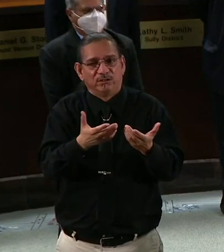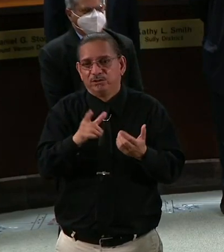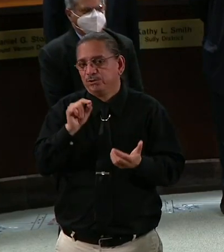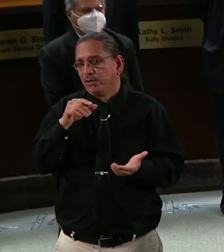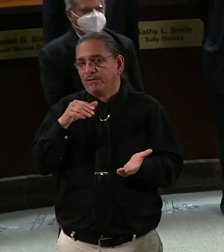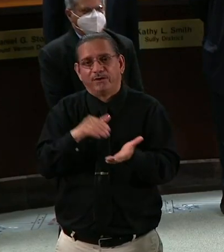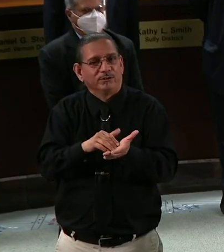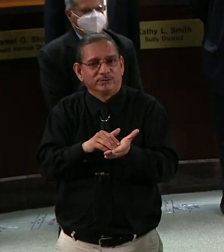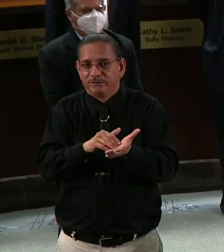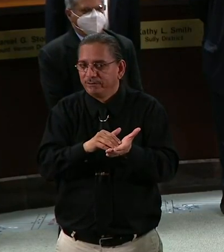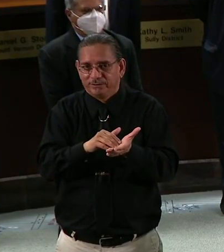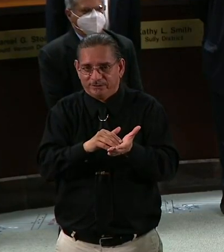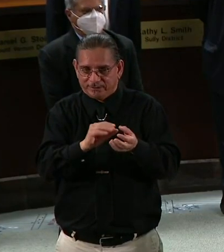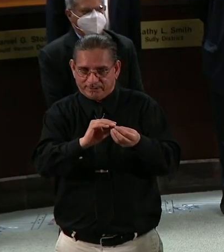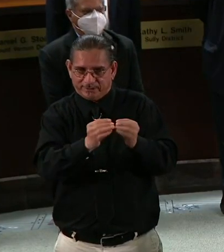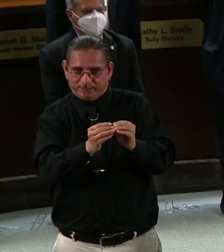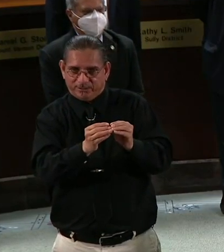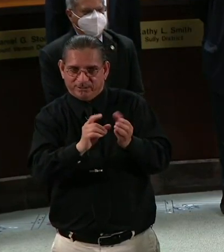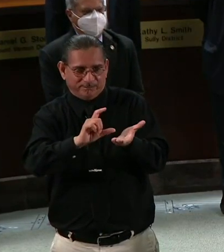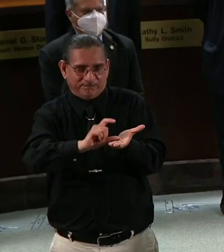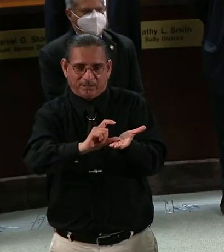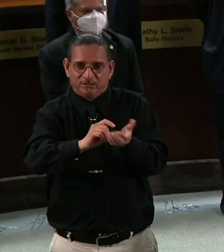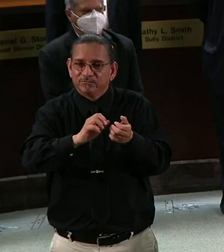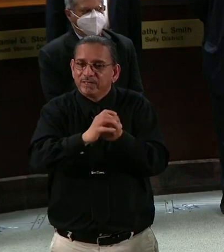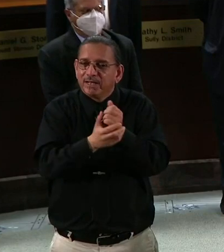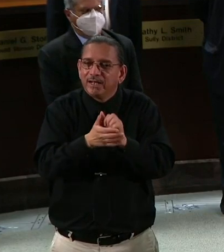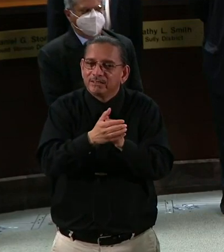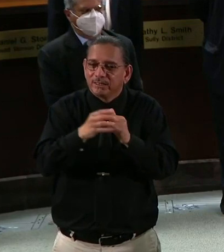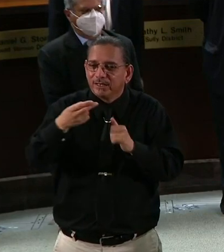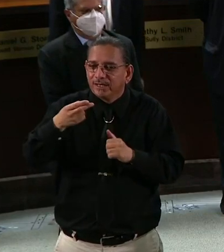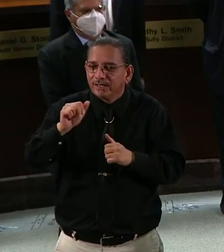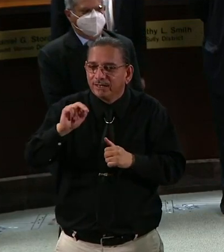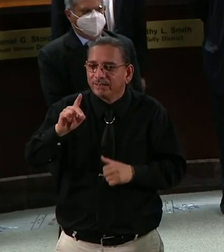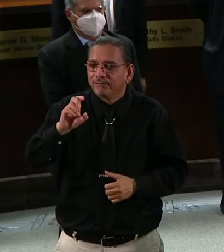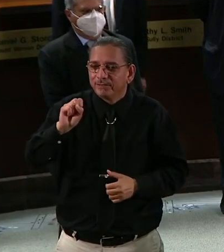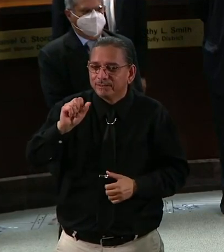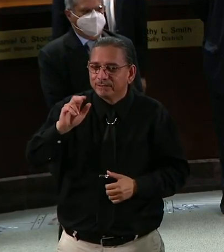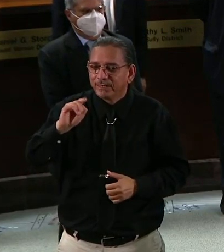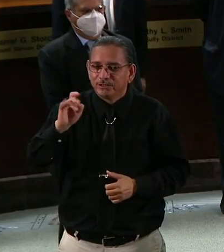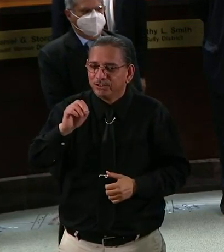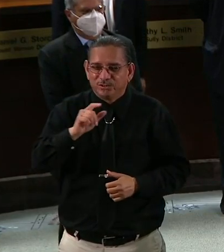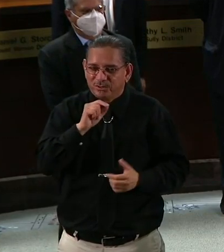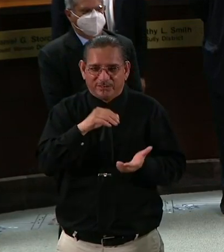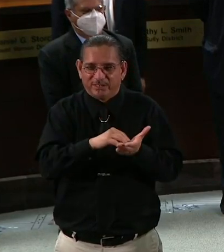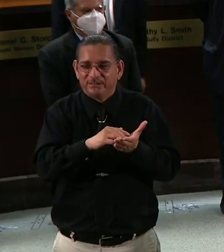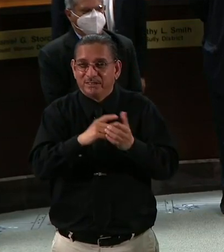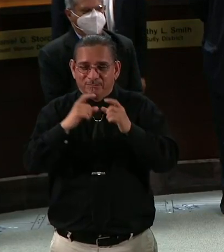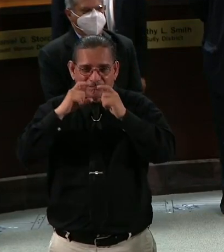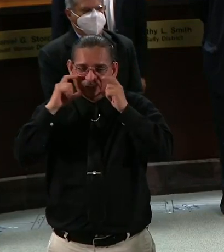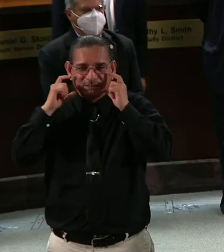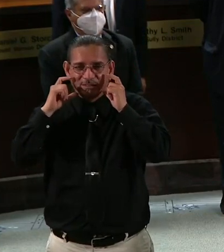NECESSARILY PROVIDE THE TWENTY THOUSAND- BOTTLES OF HAND